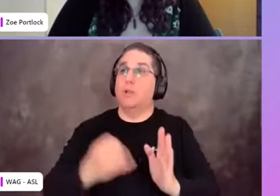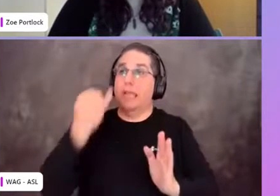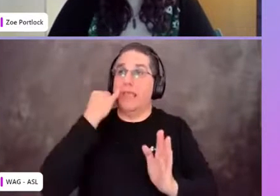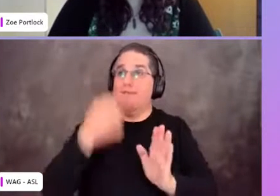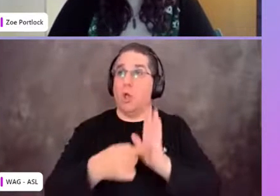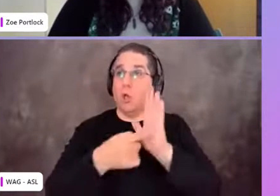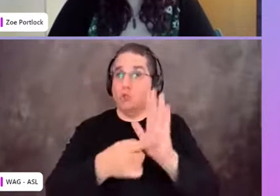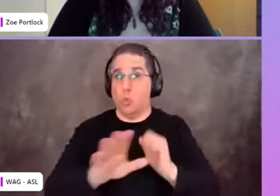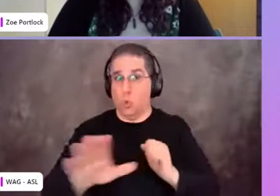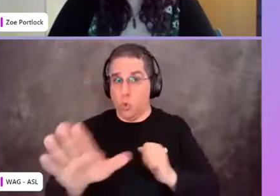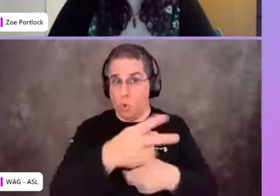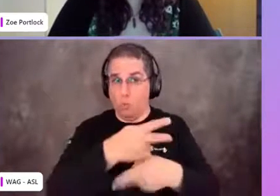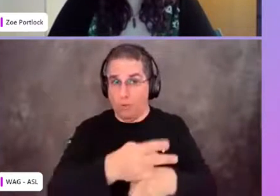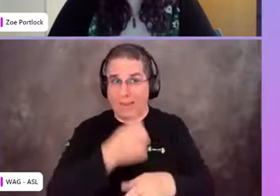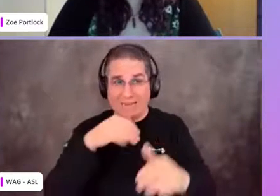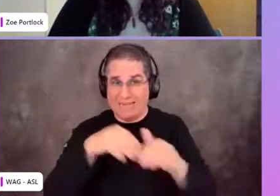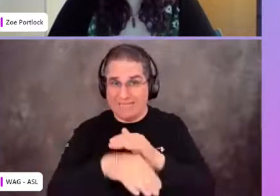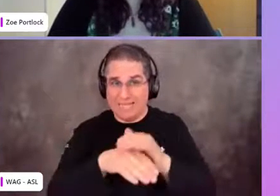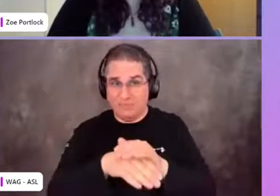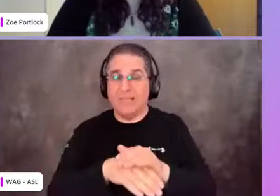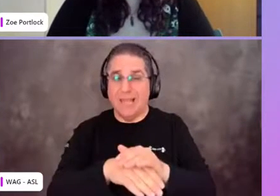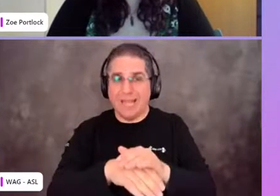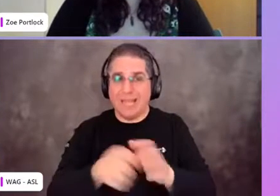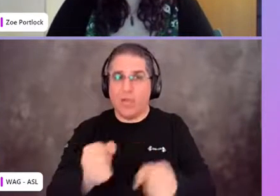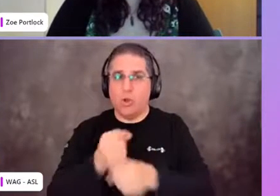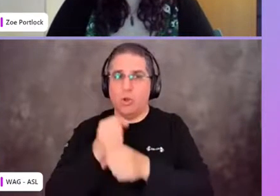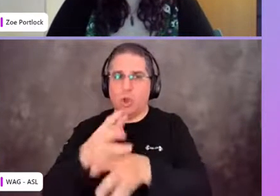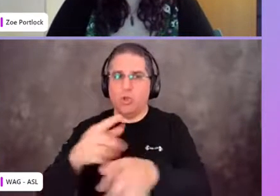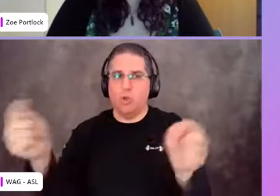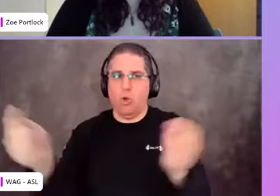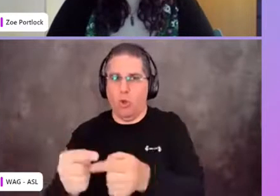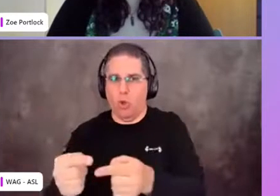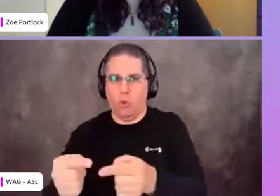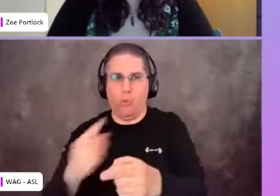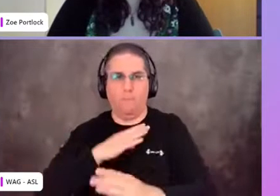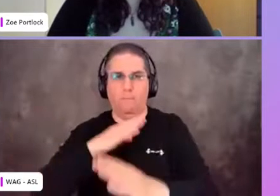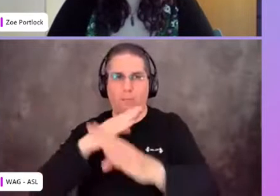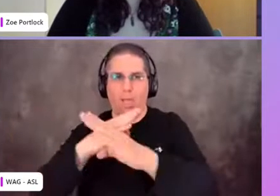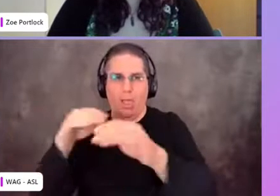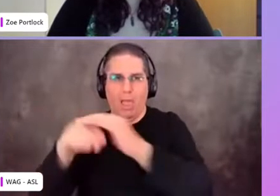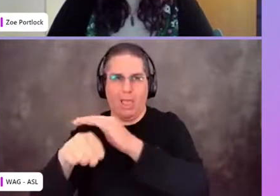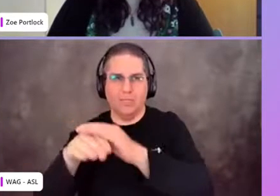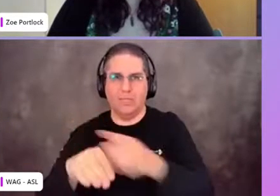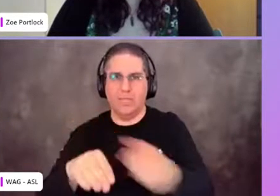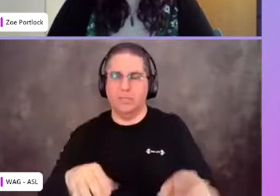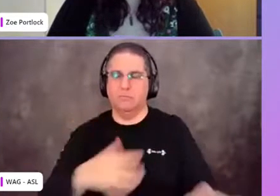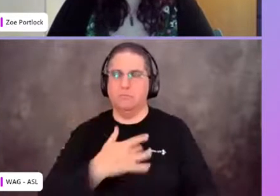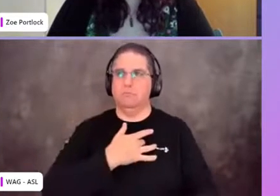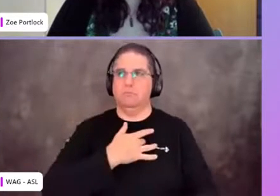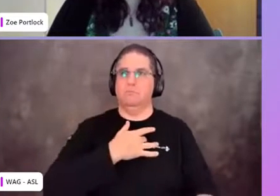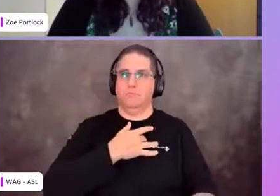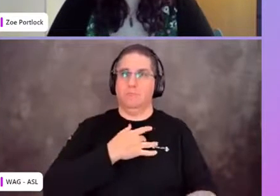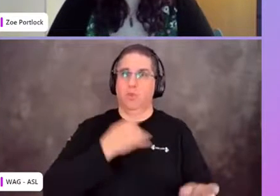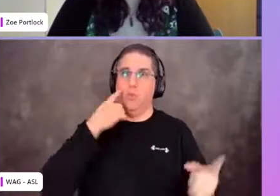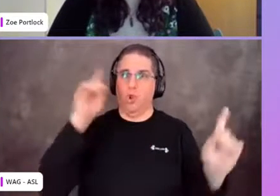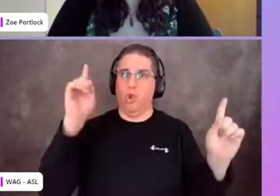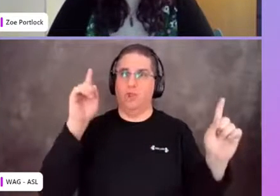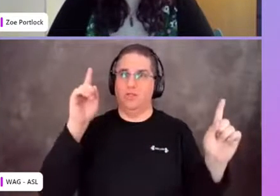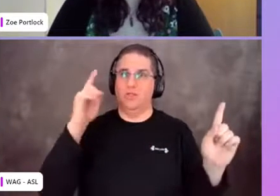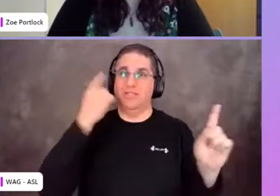[GREG] Perfect. [SARAH] I've seen that one showing in which way your accessible product can harm people or